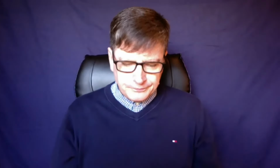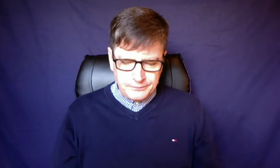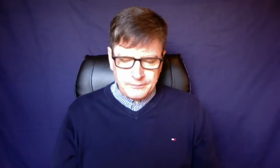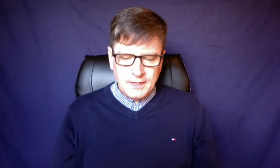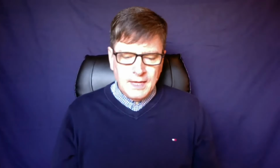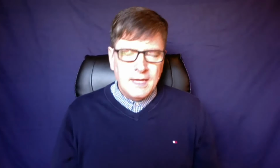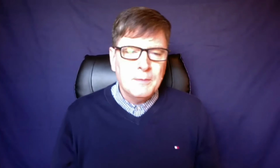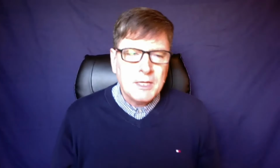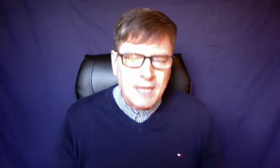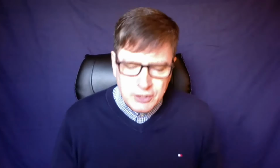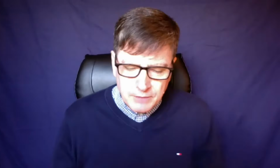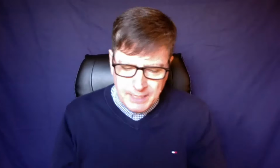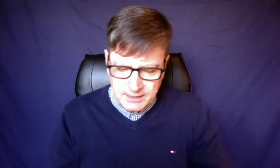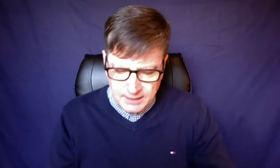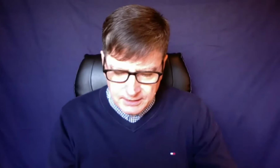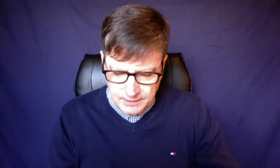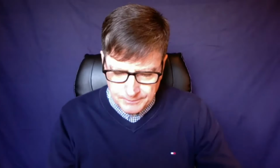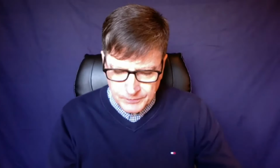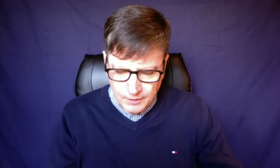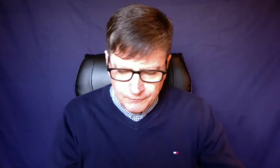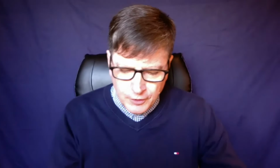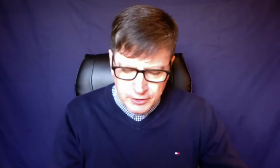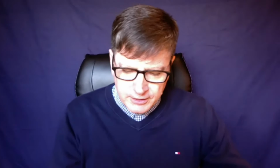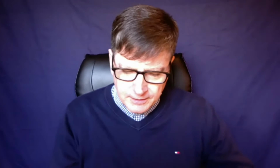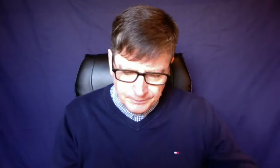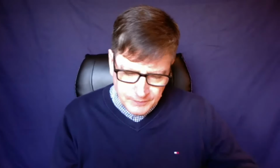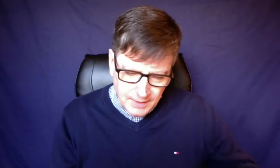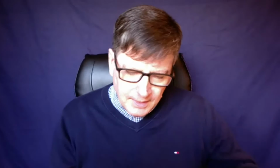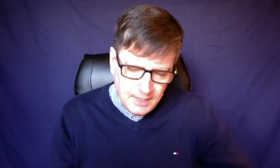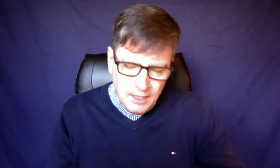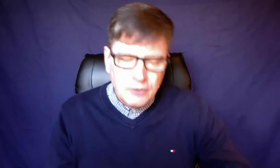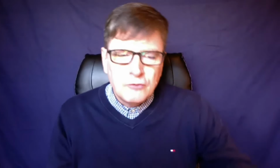can do under the circumstances